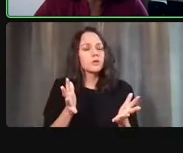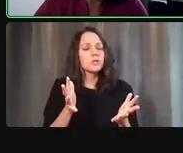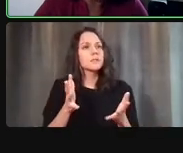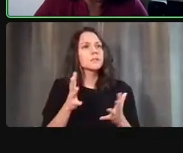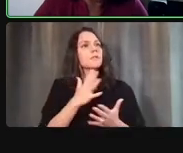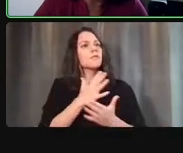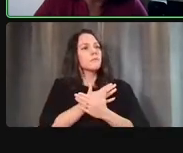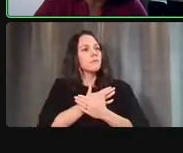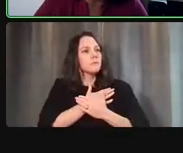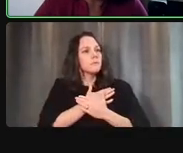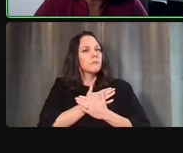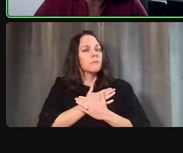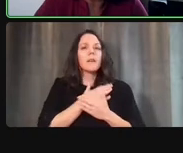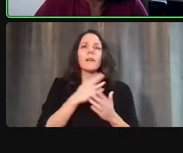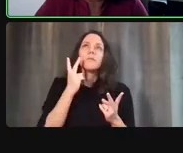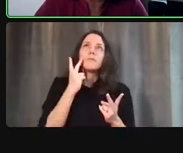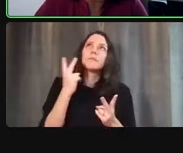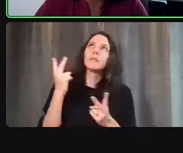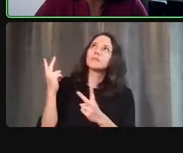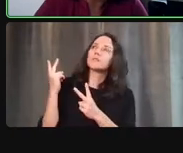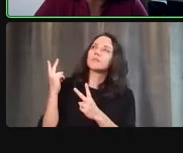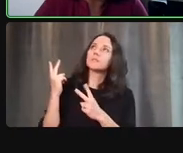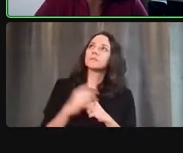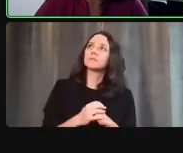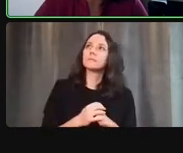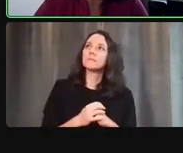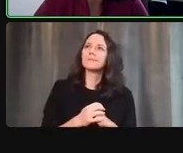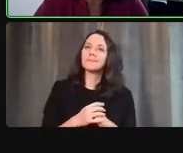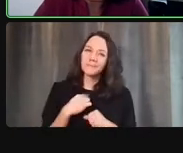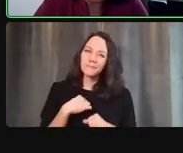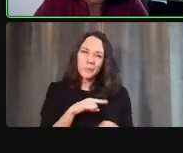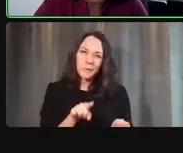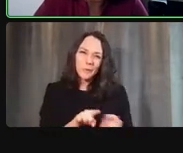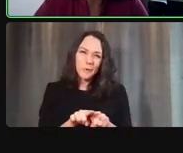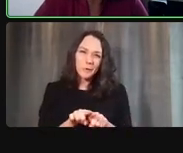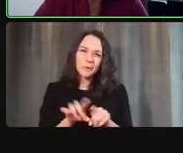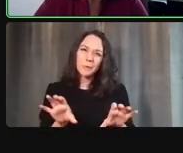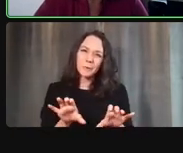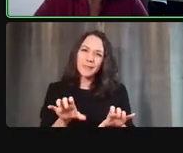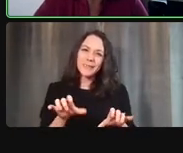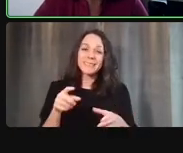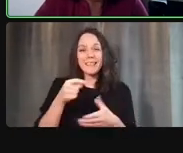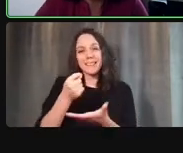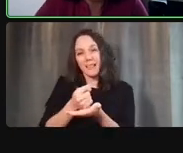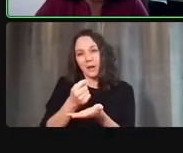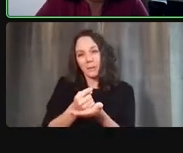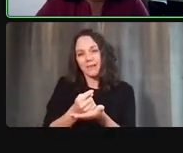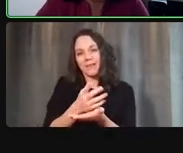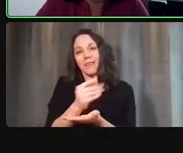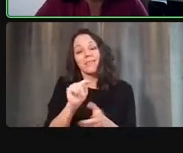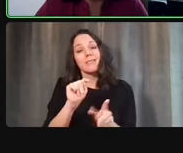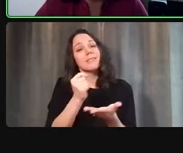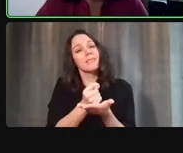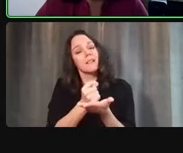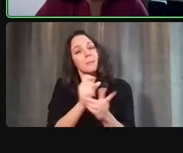This is something that's also done in therapy or through therapeutic work. Poetry helps honor the individual